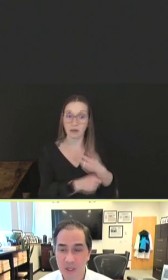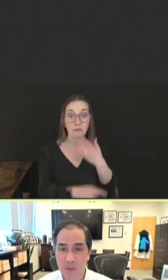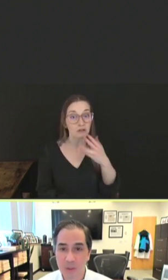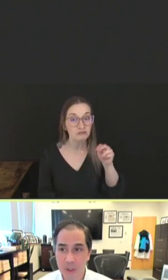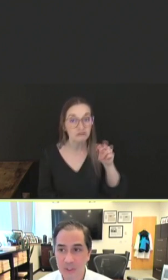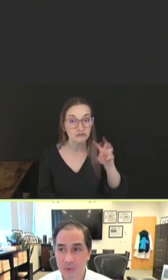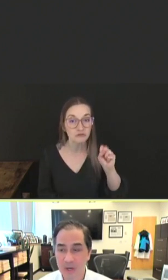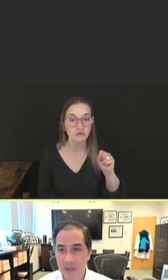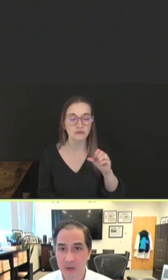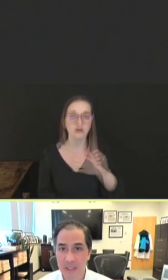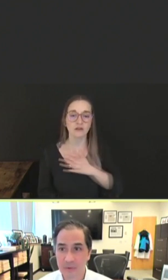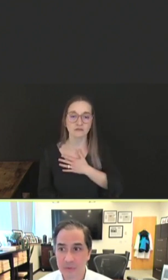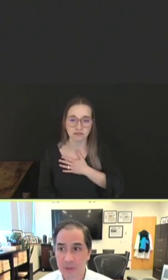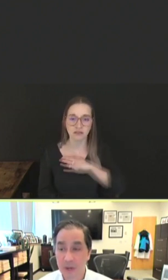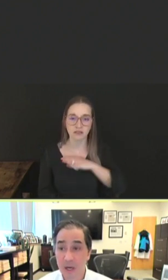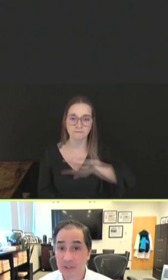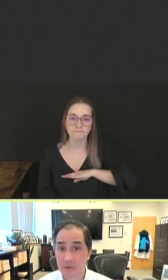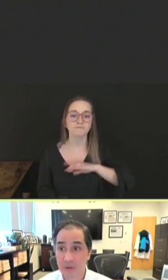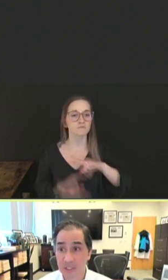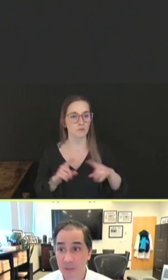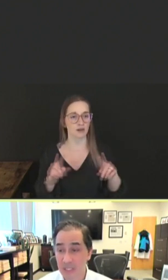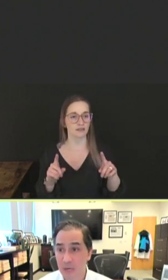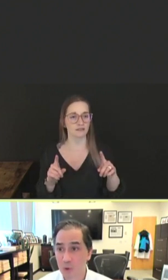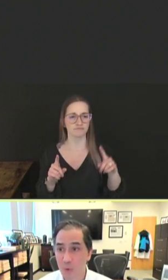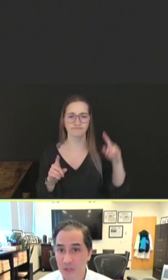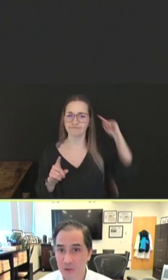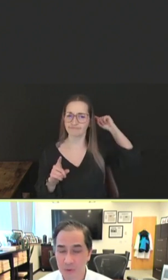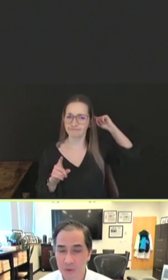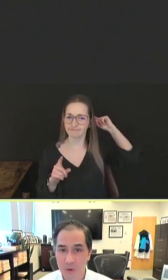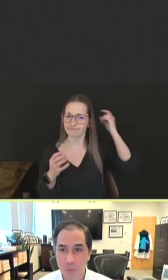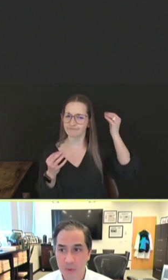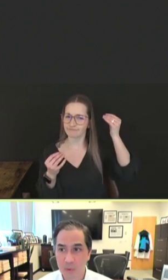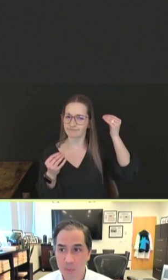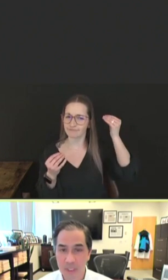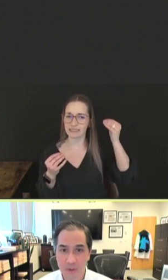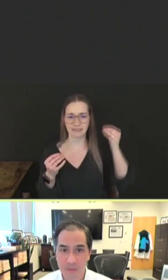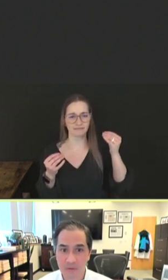but also, I think, raises a substantial question whether we really should be